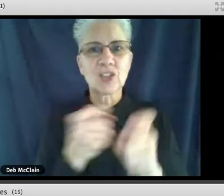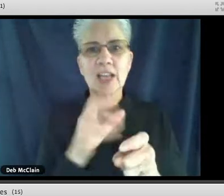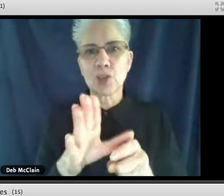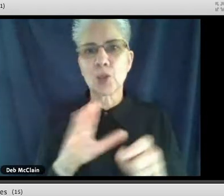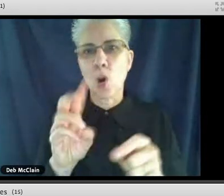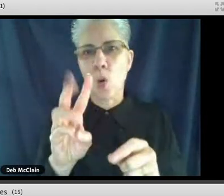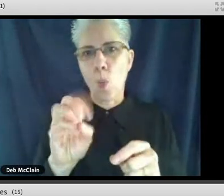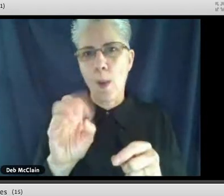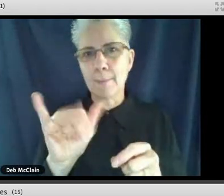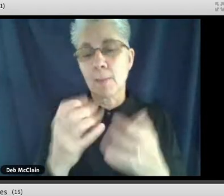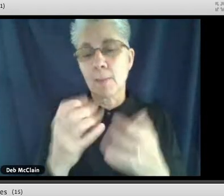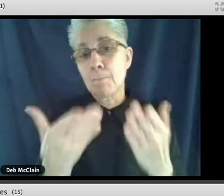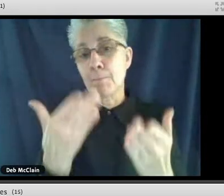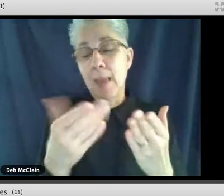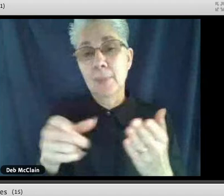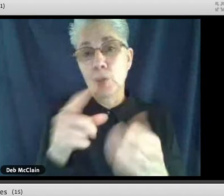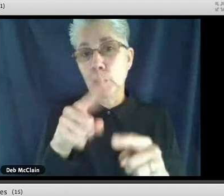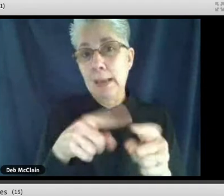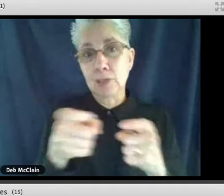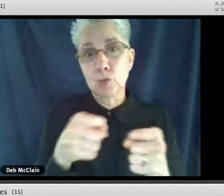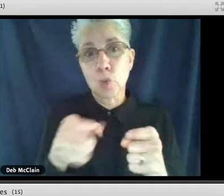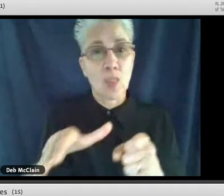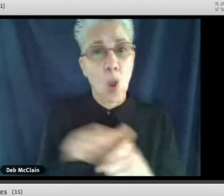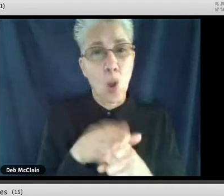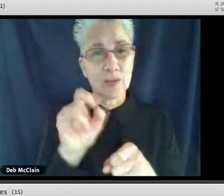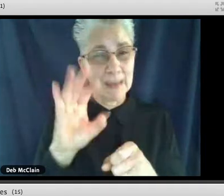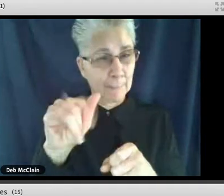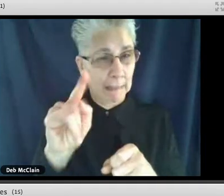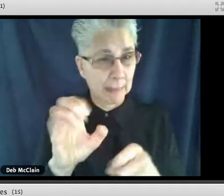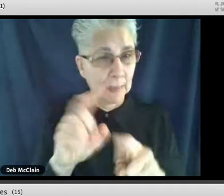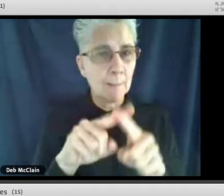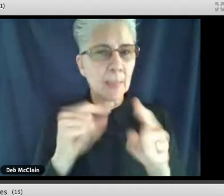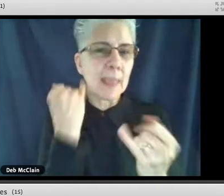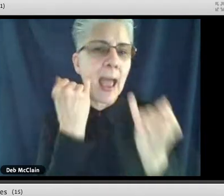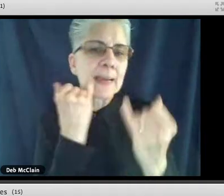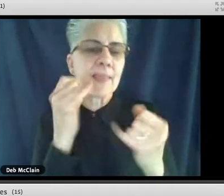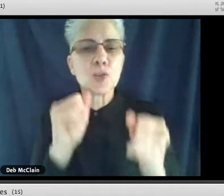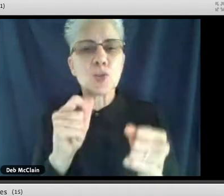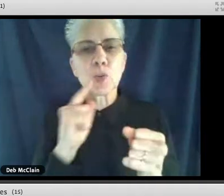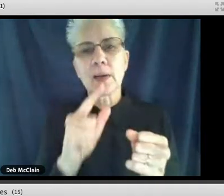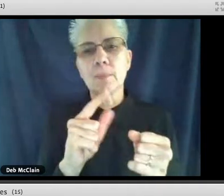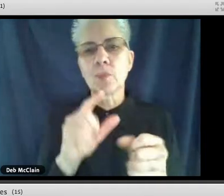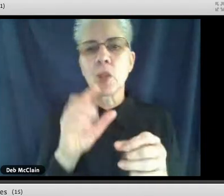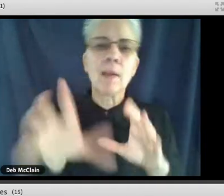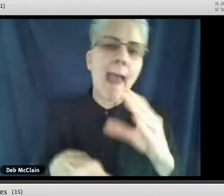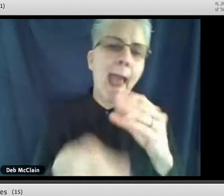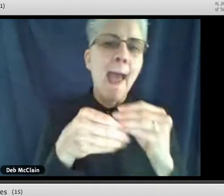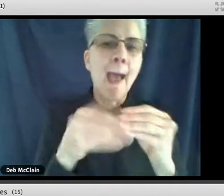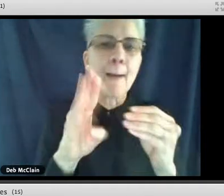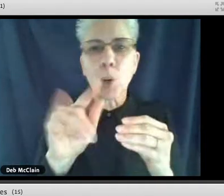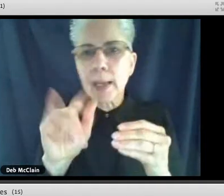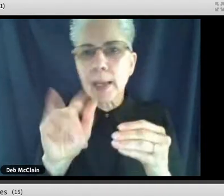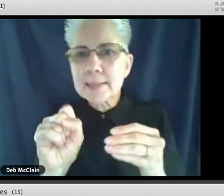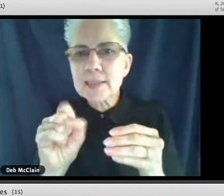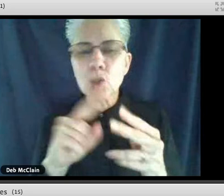So maybe you can't control the whole template, but just the idea that you could put bullets or images